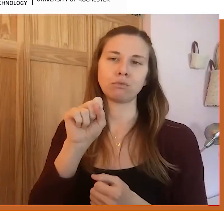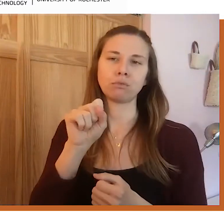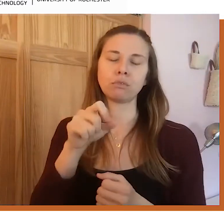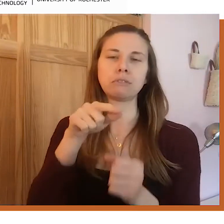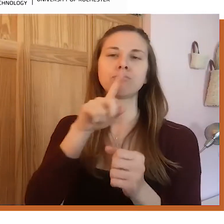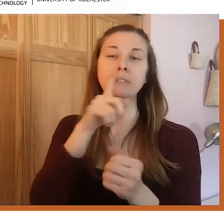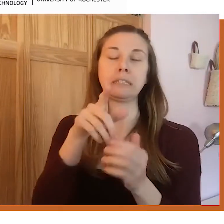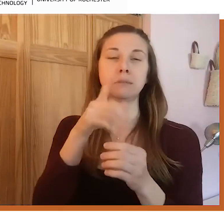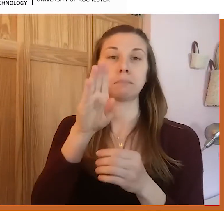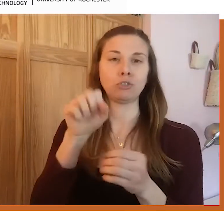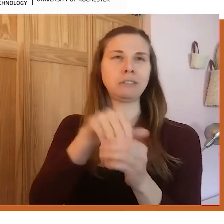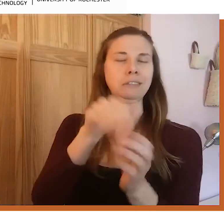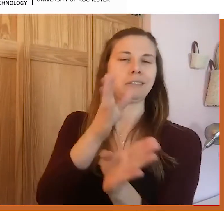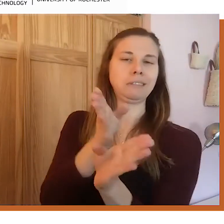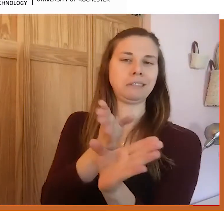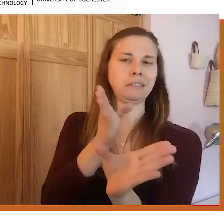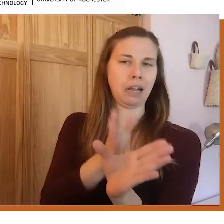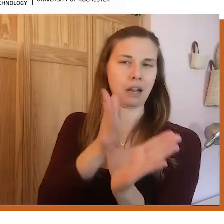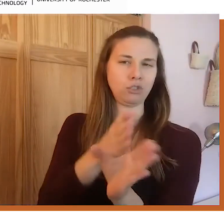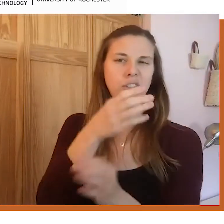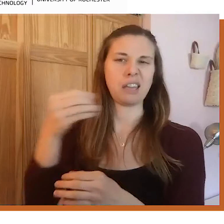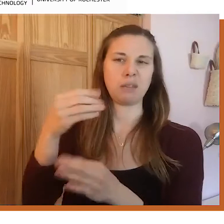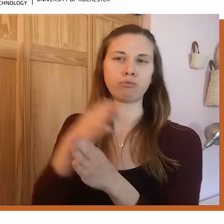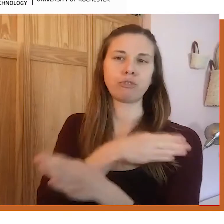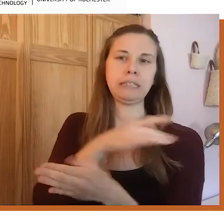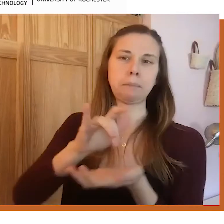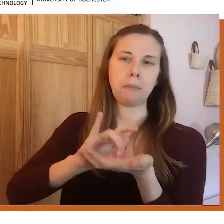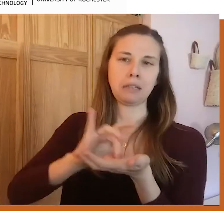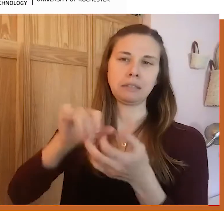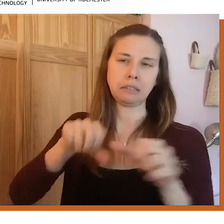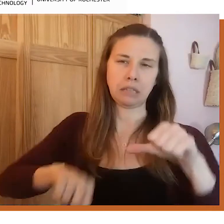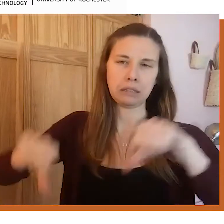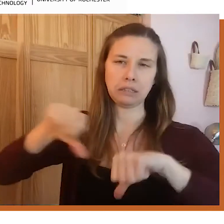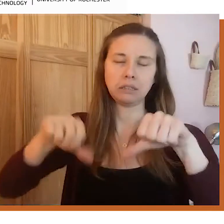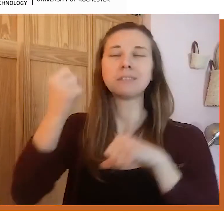so I graduated from RIT with my bachelor's in psychology and premedical science.